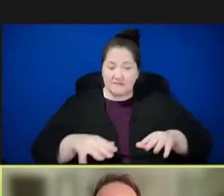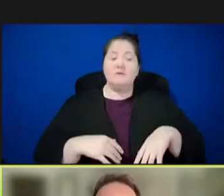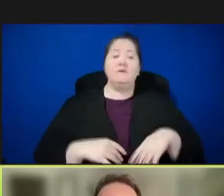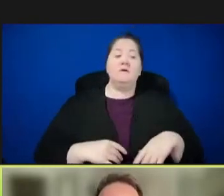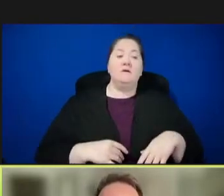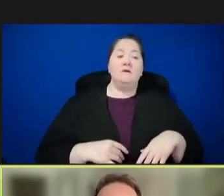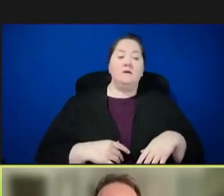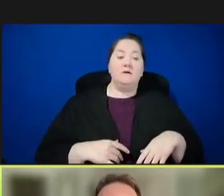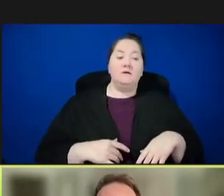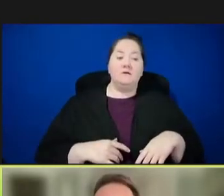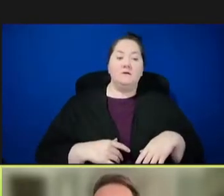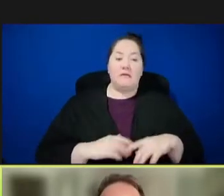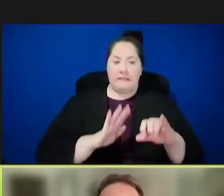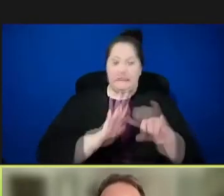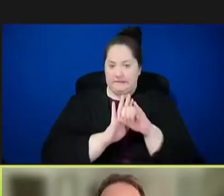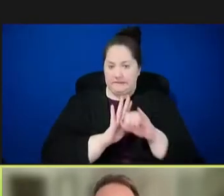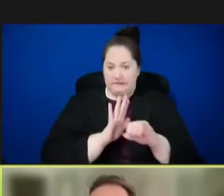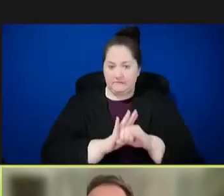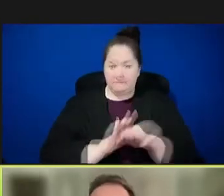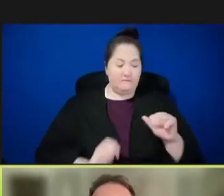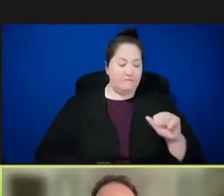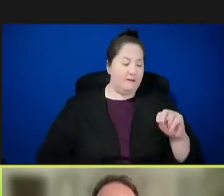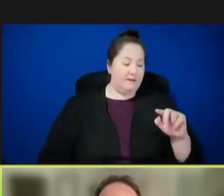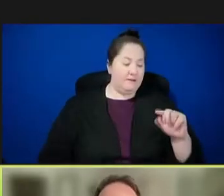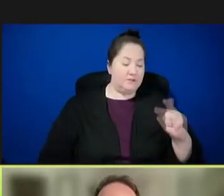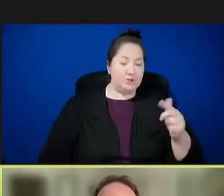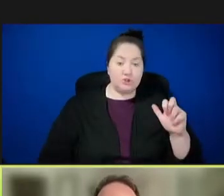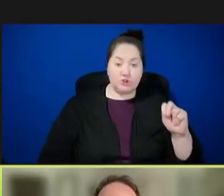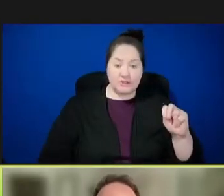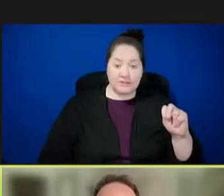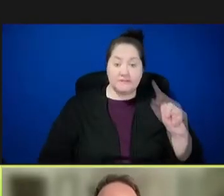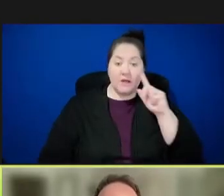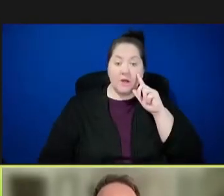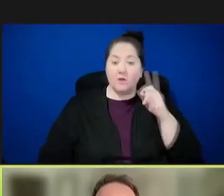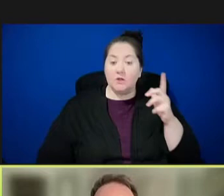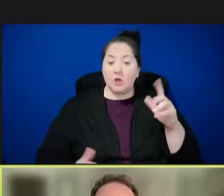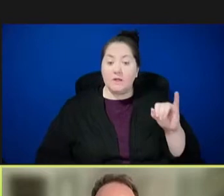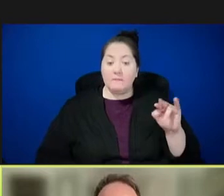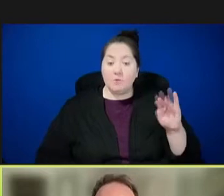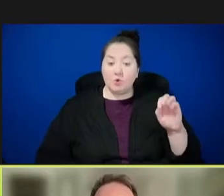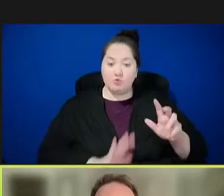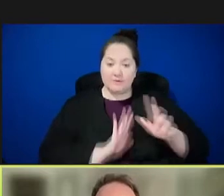the identification of antigens and their immune receptors, which are protective against disease.